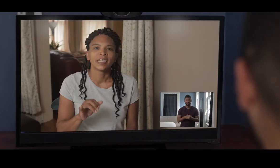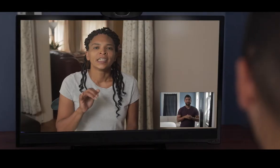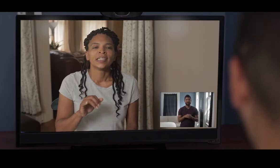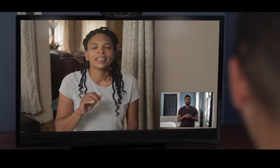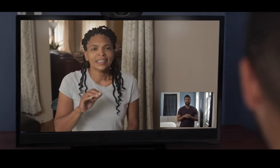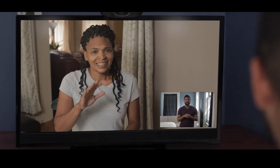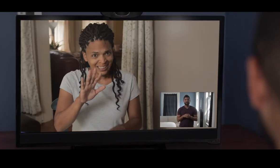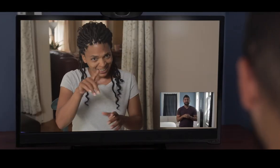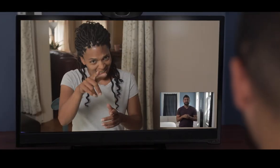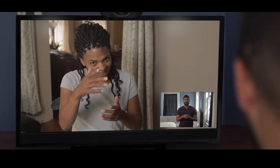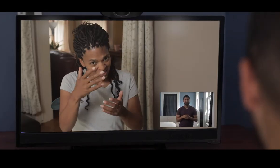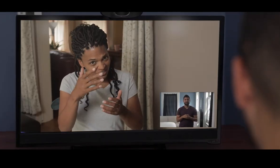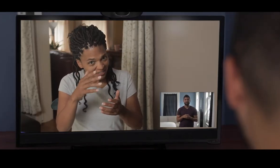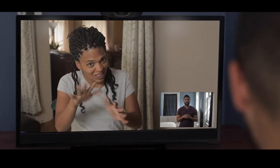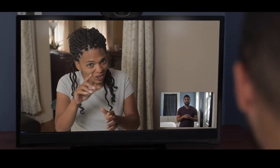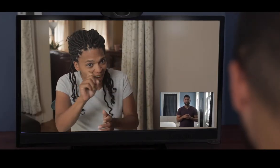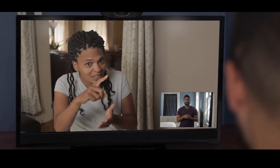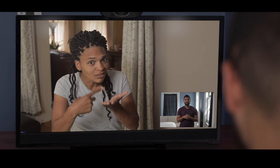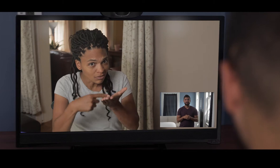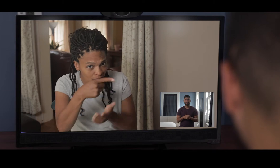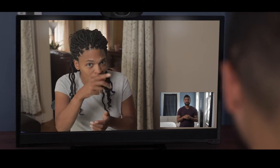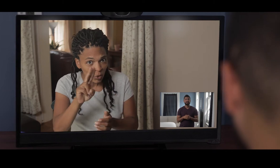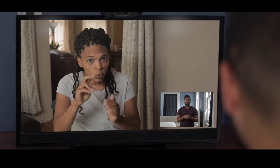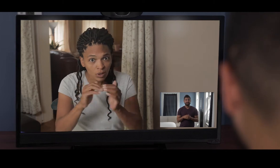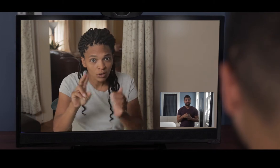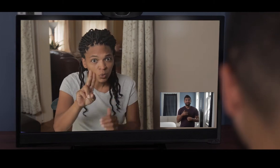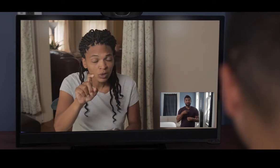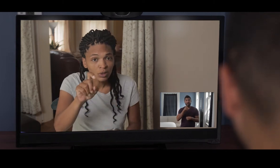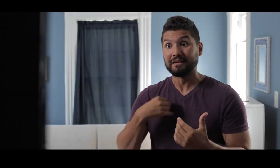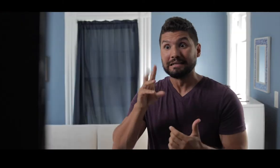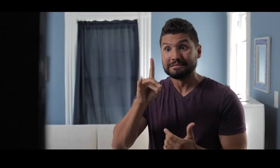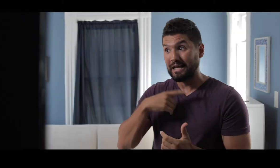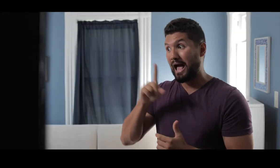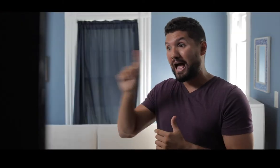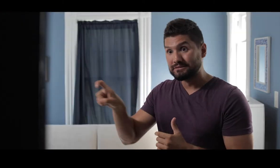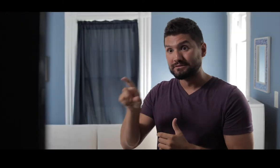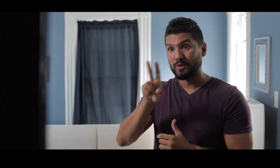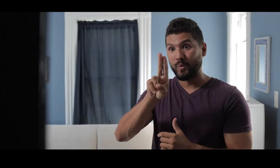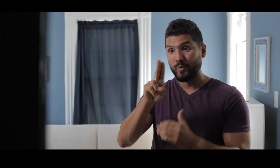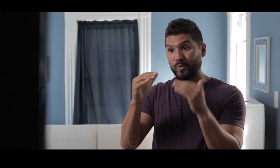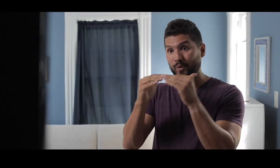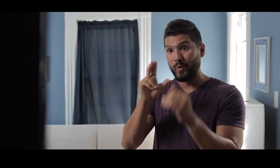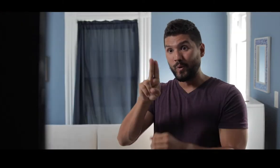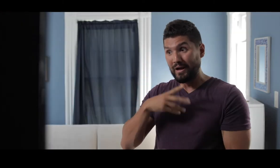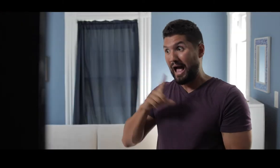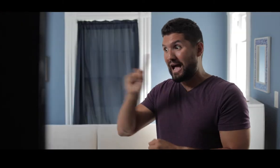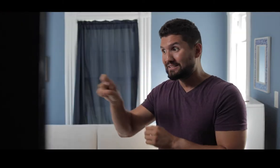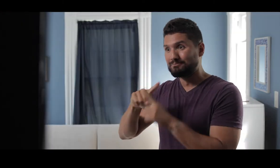I see. Well did you ask him if he’s U=U? I tried to ask about the U=U thing, I did!